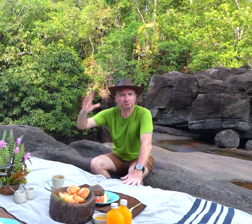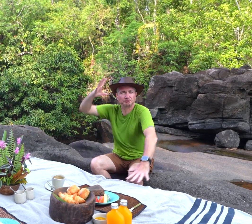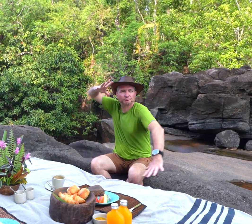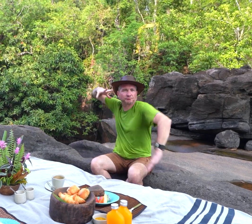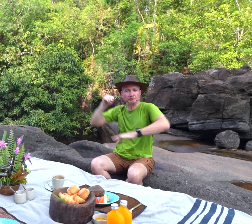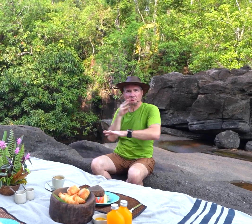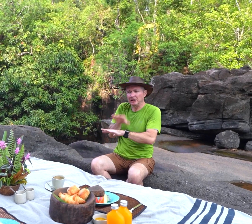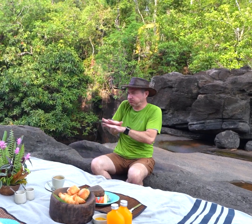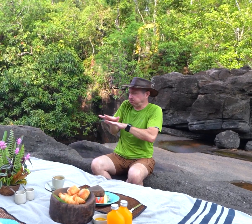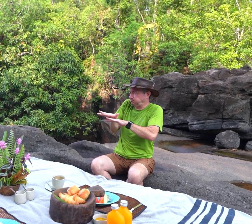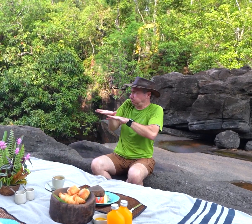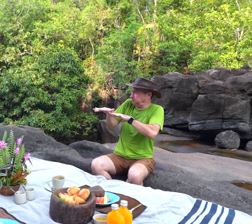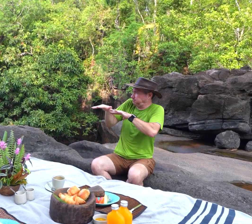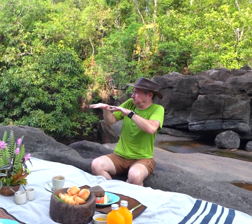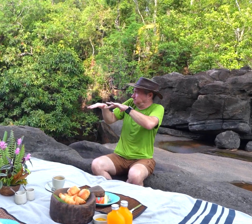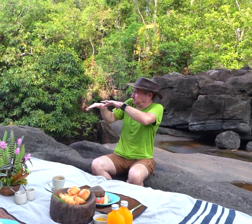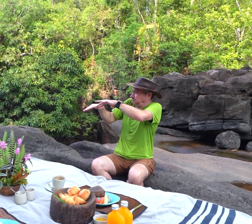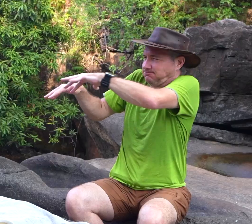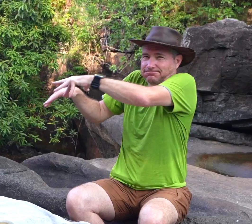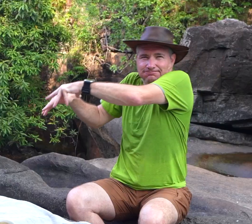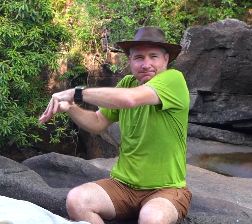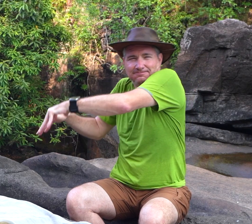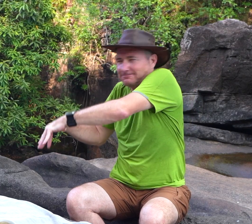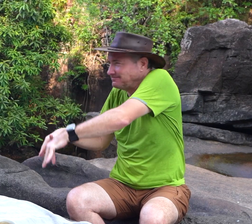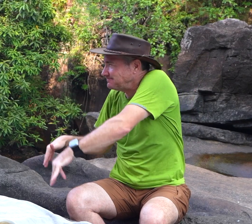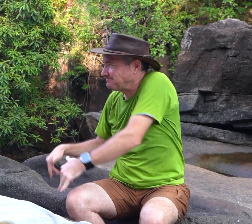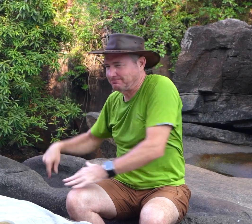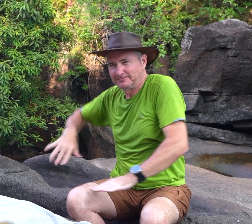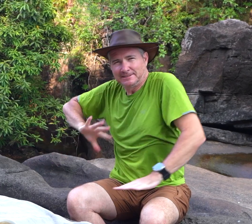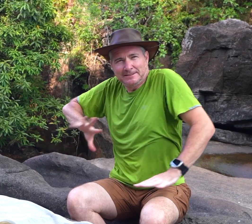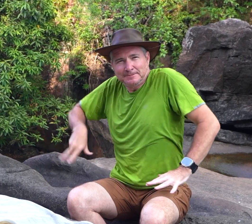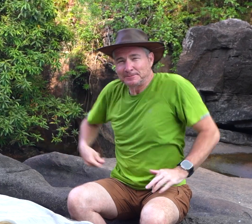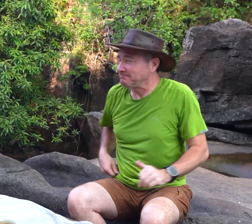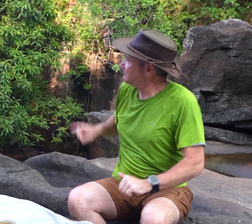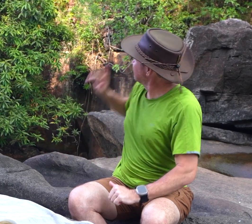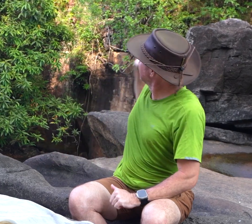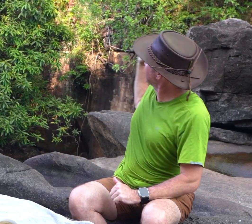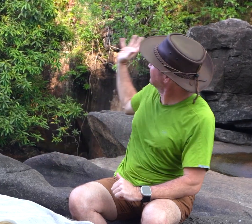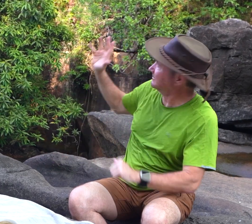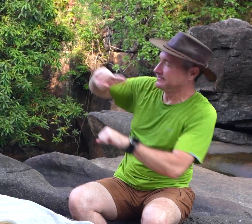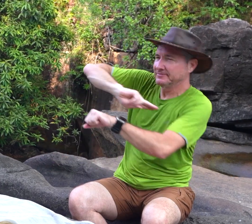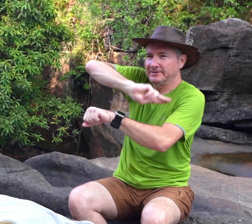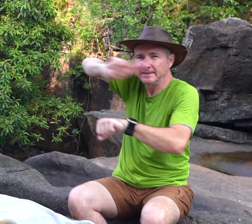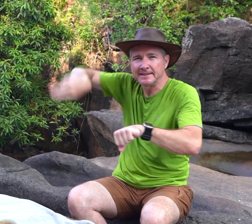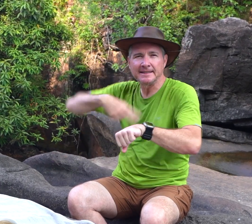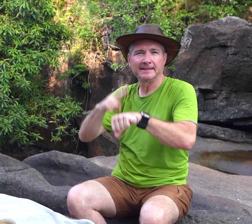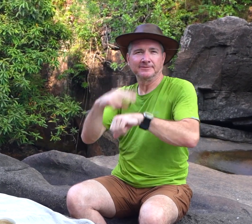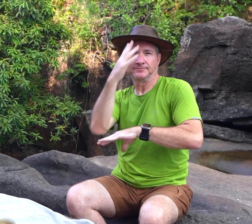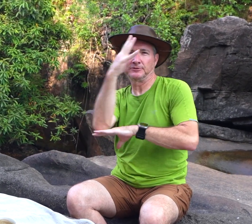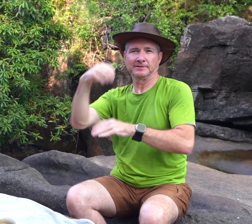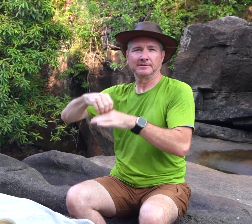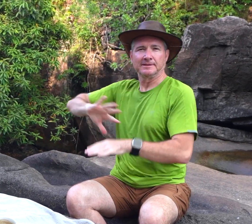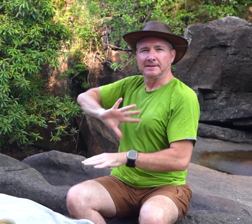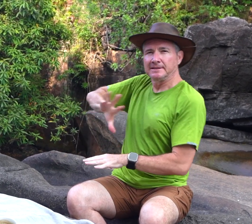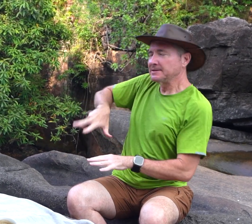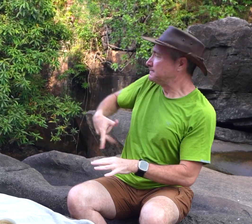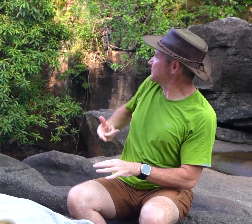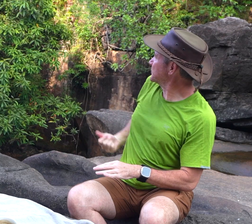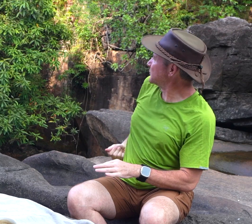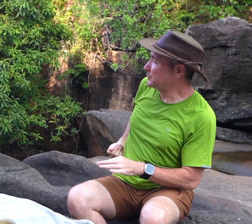I’m here on top of this picturesque waterfall. This is a national forest in Cambodia